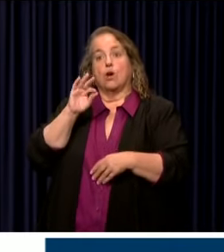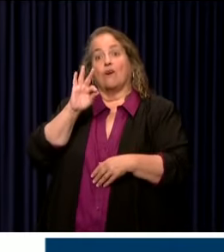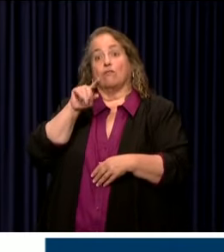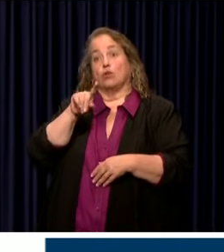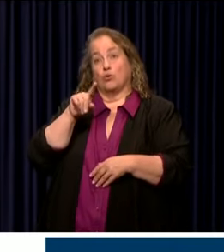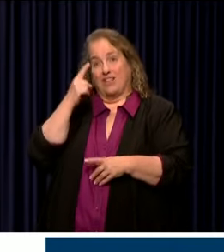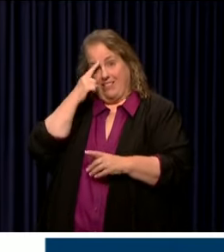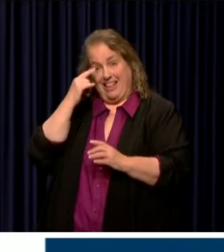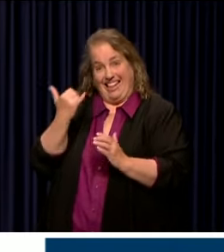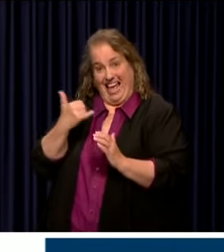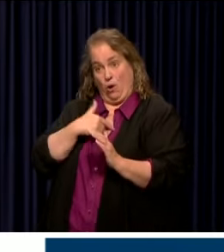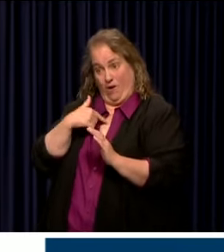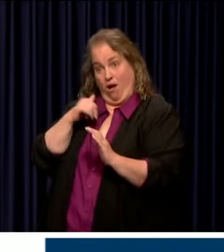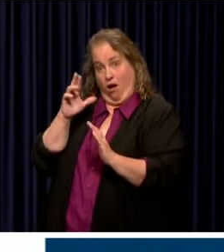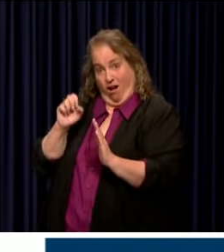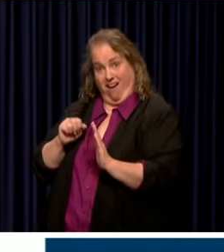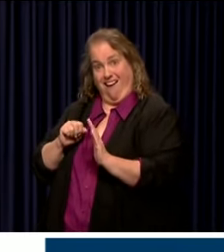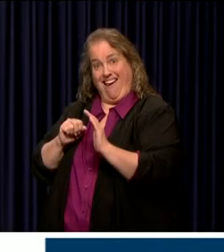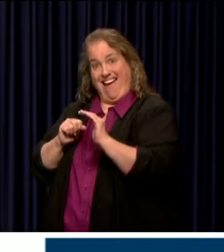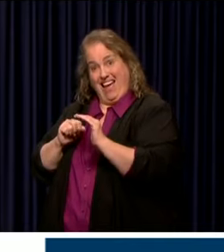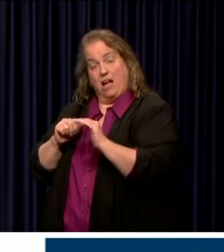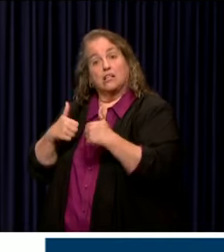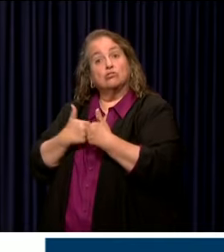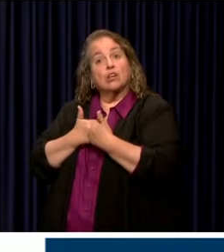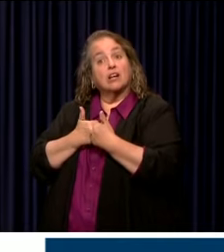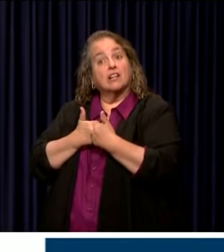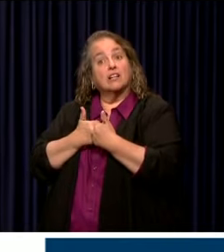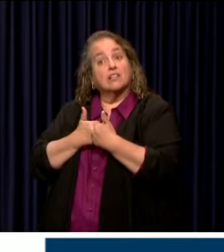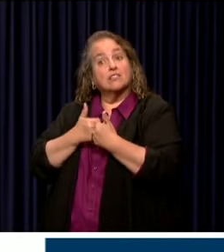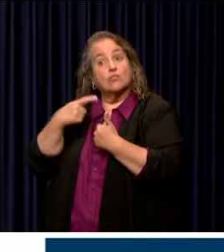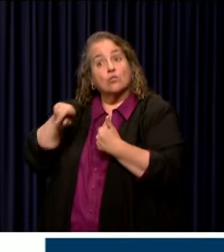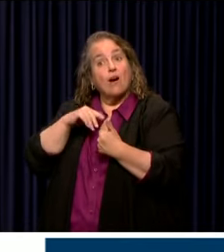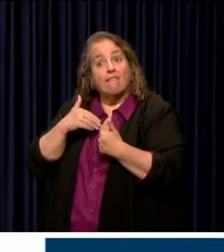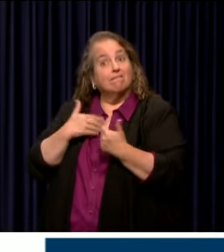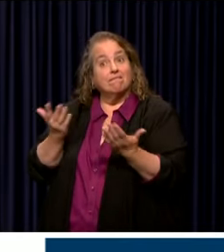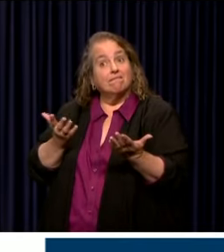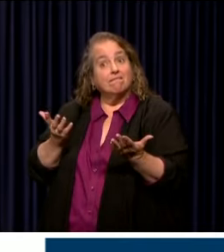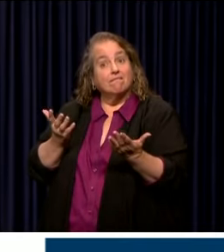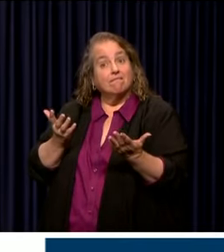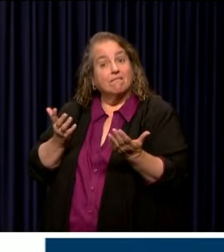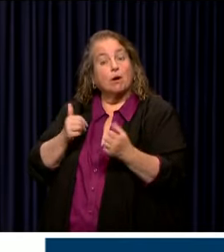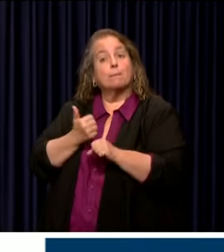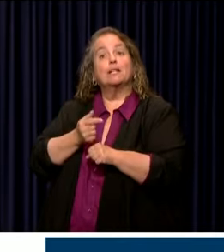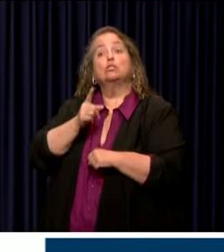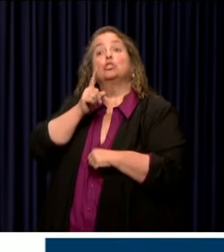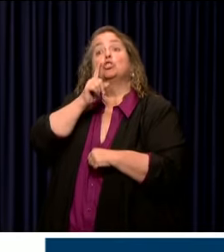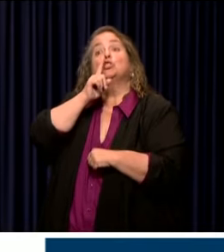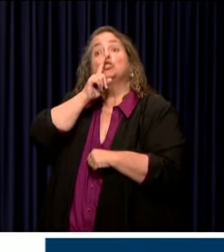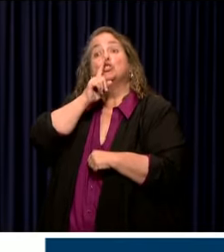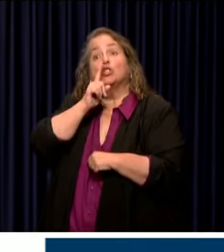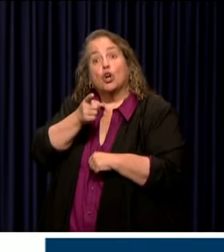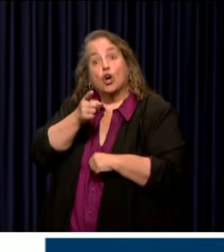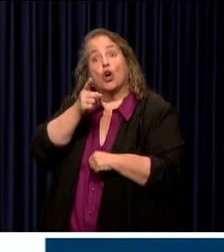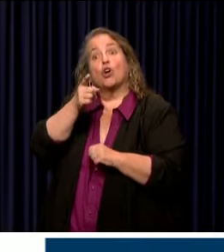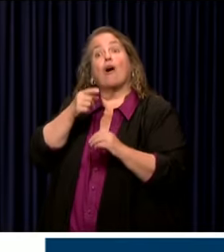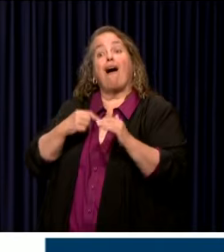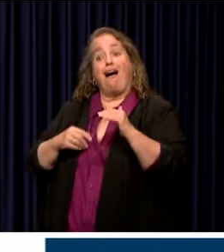STRAIGHT DOWN, THEN THE IMPACT ON OUR ECONOMY WOULD BE FOR A